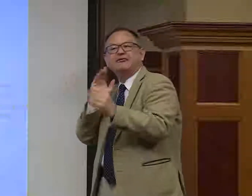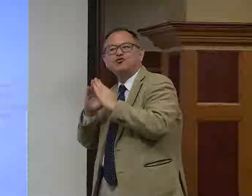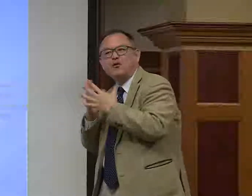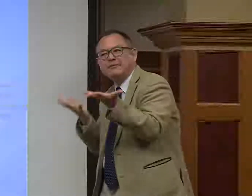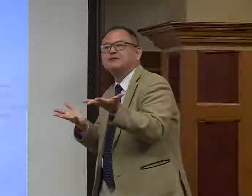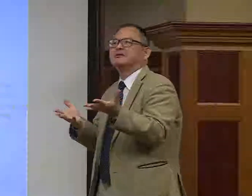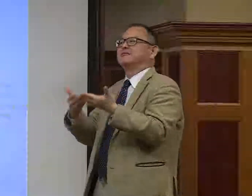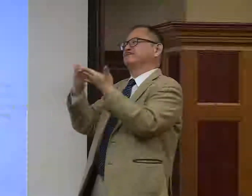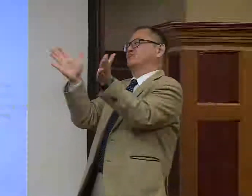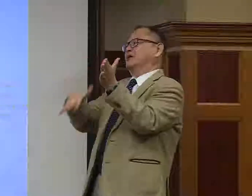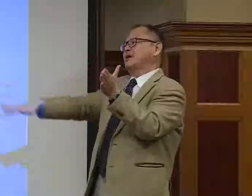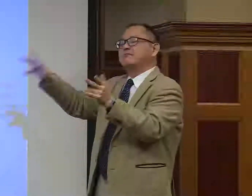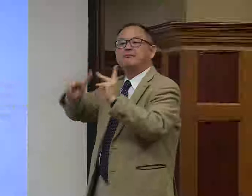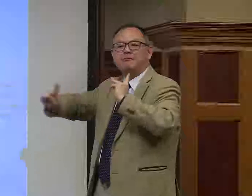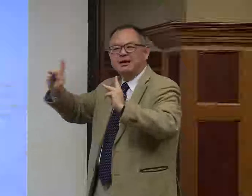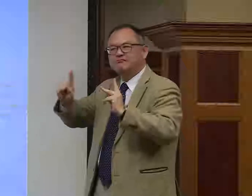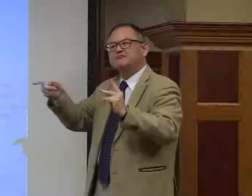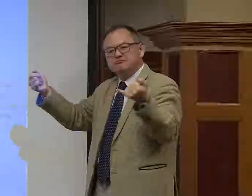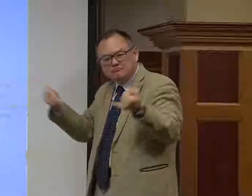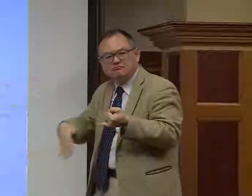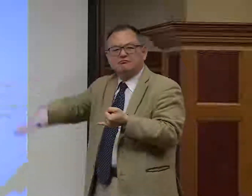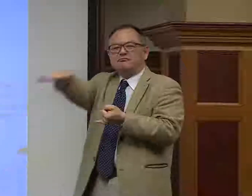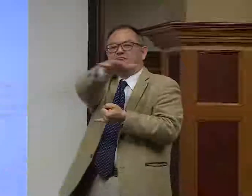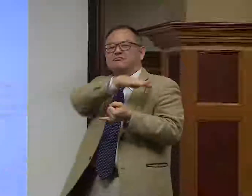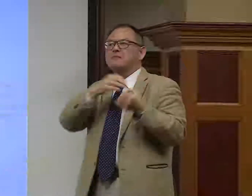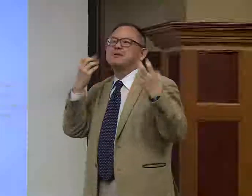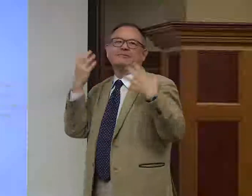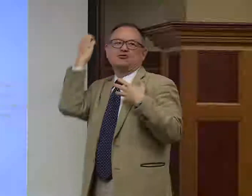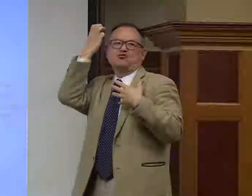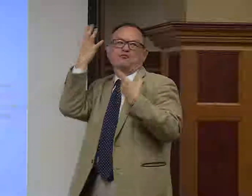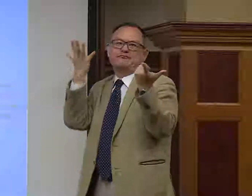in the Japanese Deaf community.